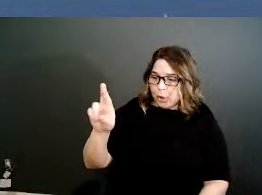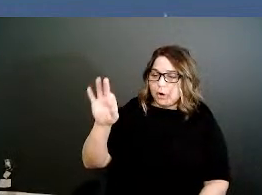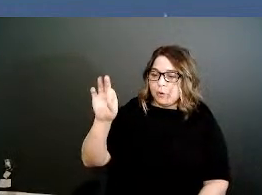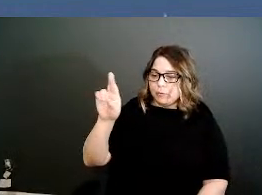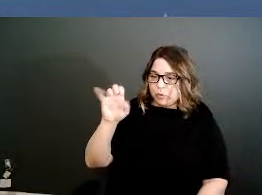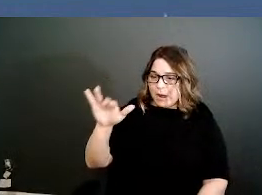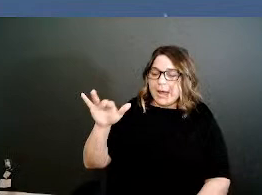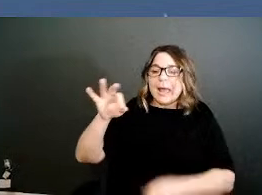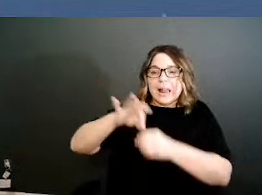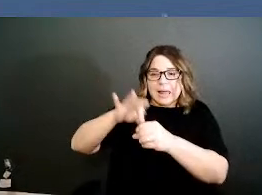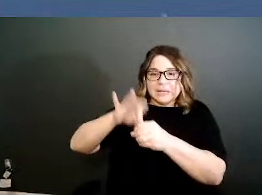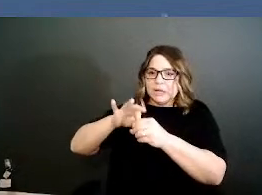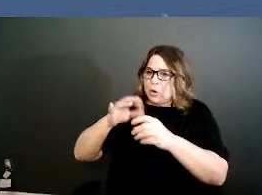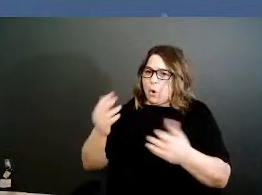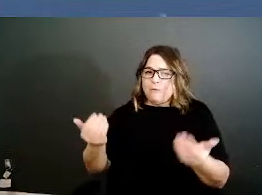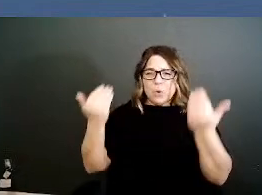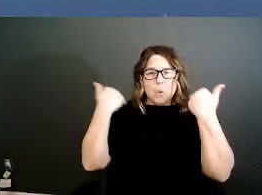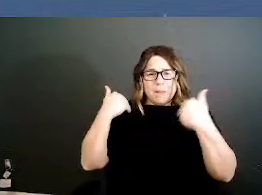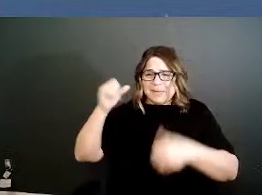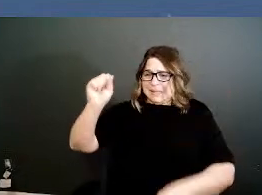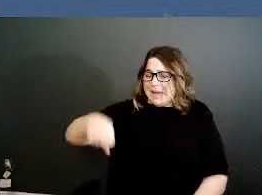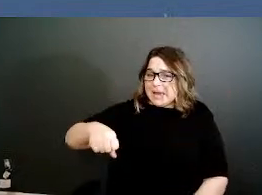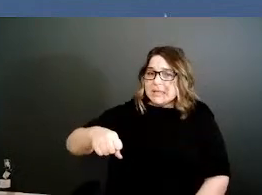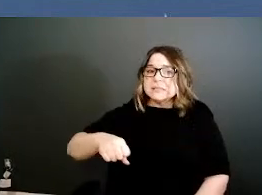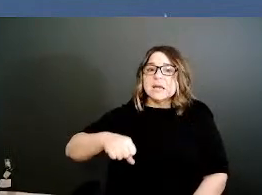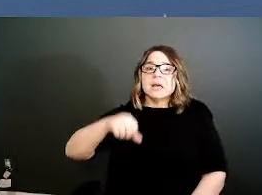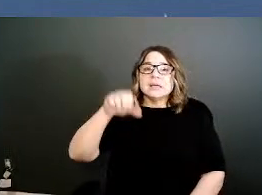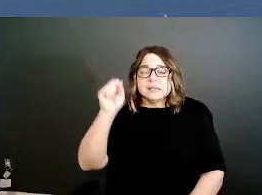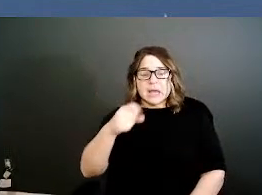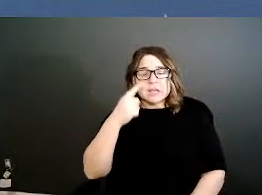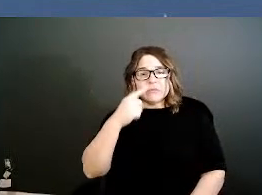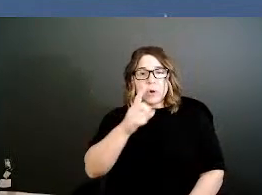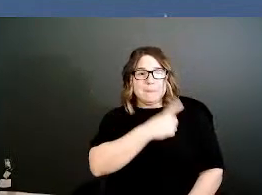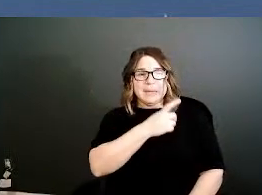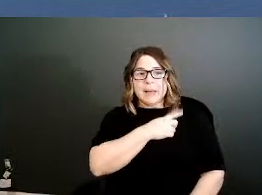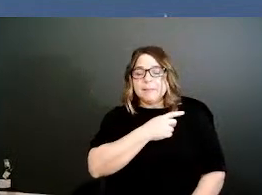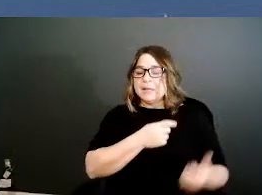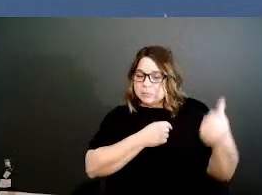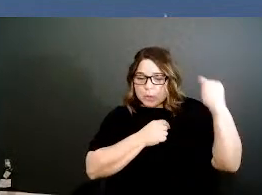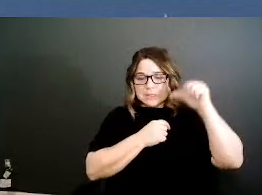THREE OF THE CITY COUNCIL MEMBERS WHO WERE THE MAJOR DEFUNDERS, STEVE, PHILLIPE CUNNINGHAM.